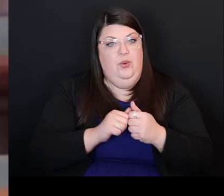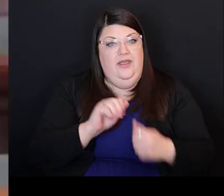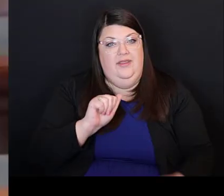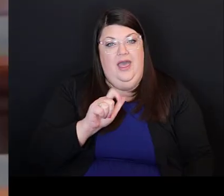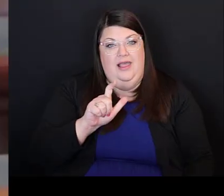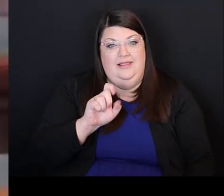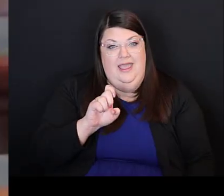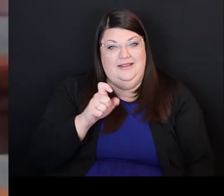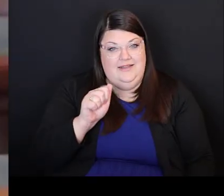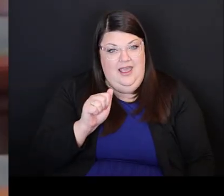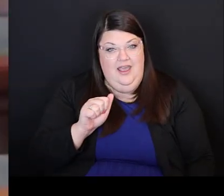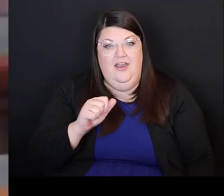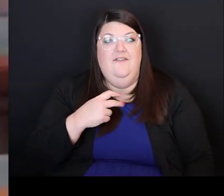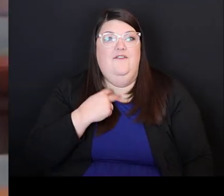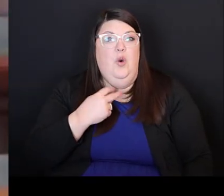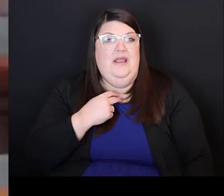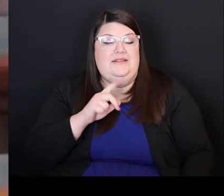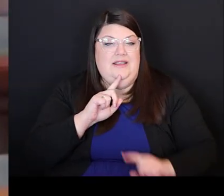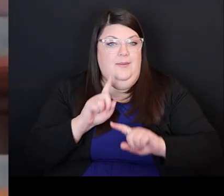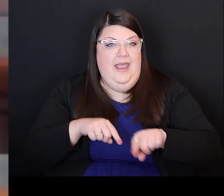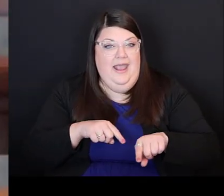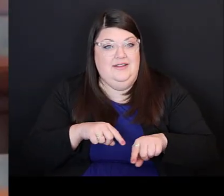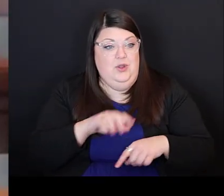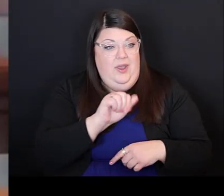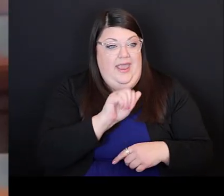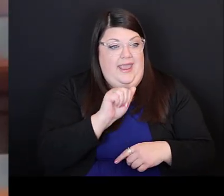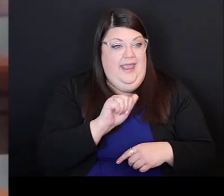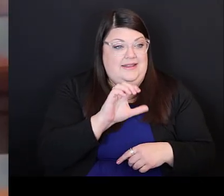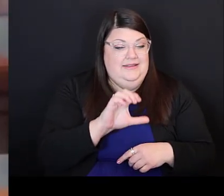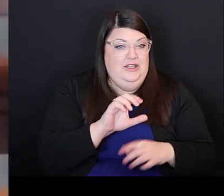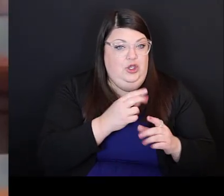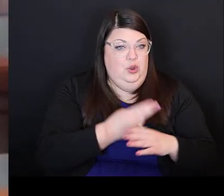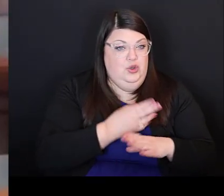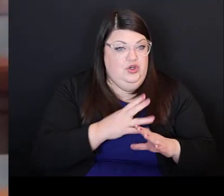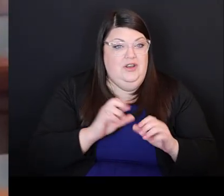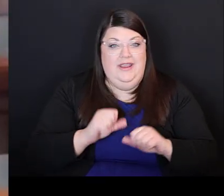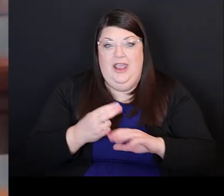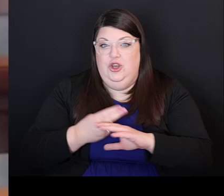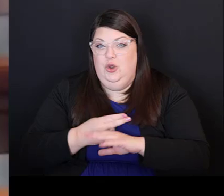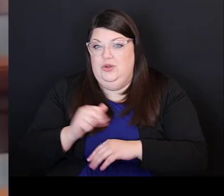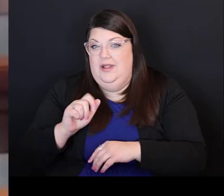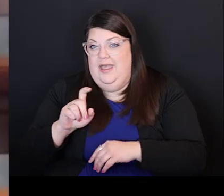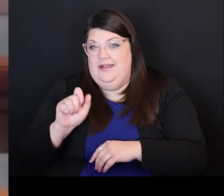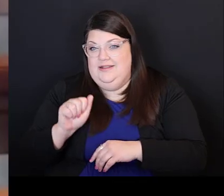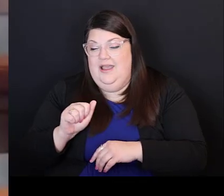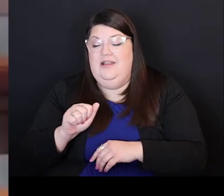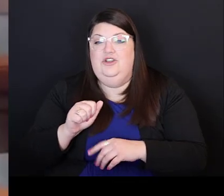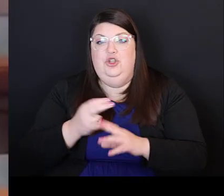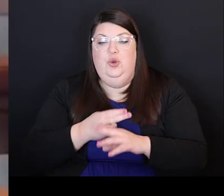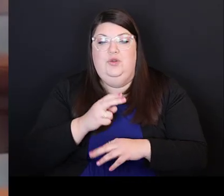So now that AAC device user can use voice commands to turn on and off lights or turn on ATV.